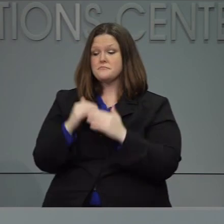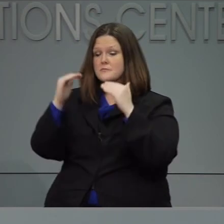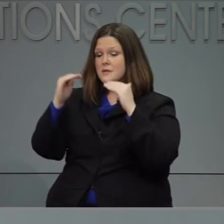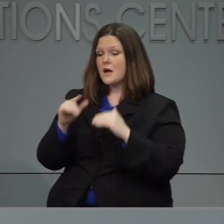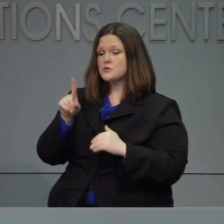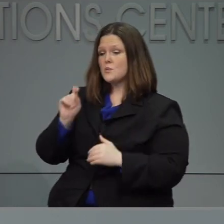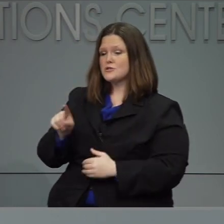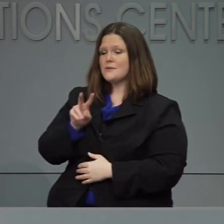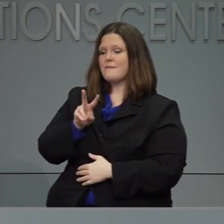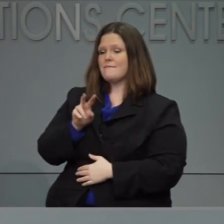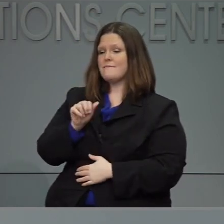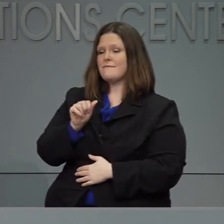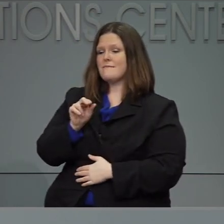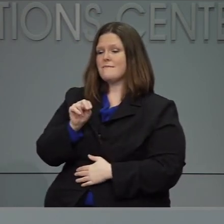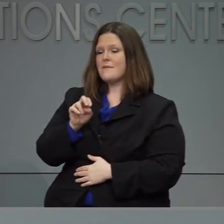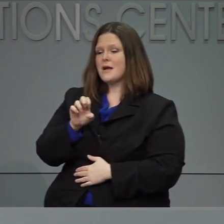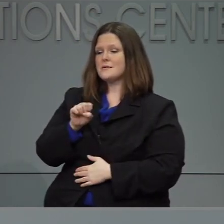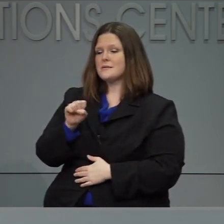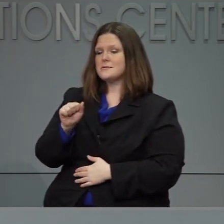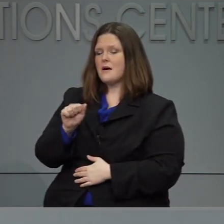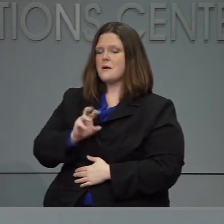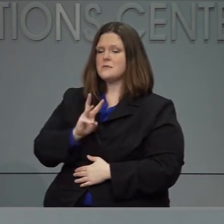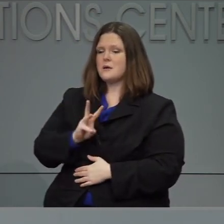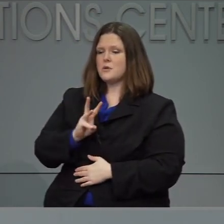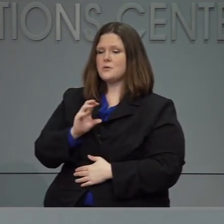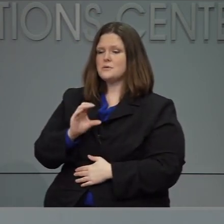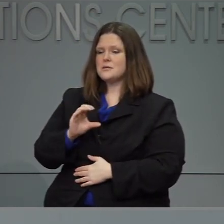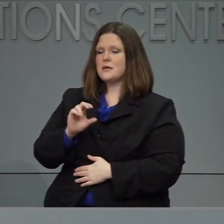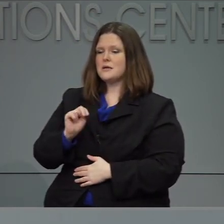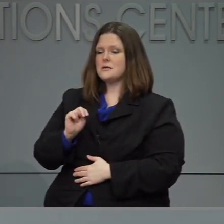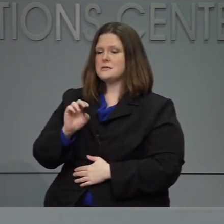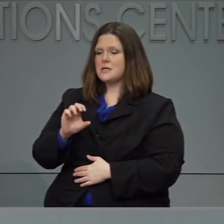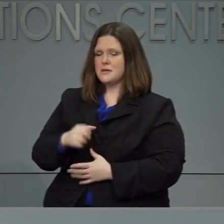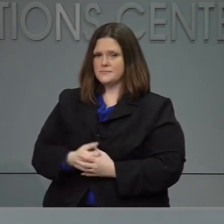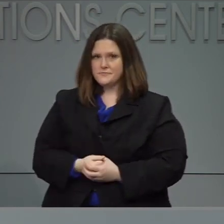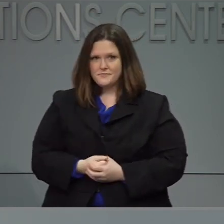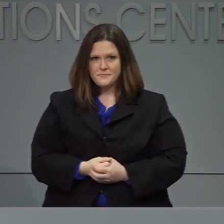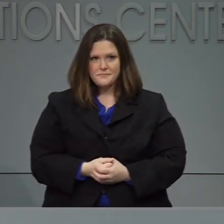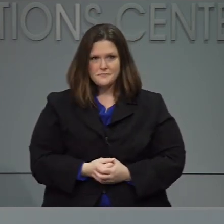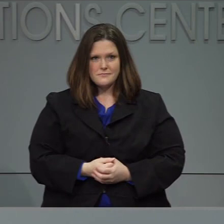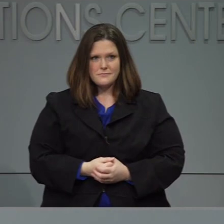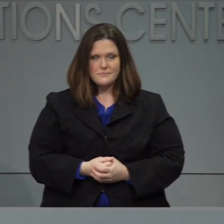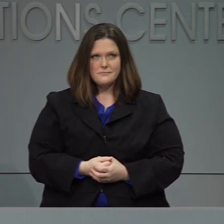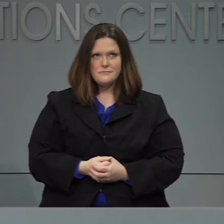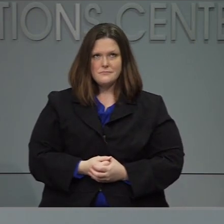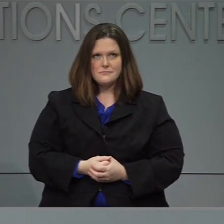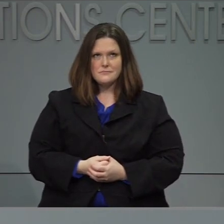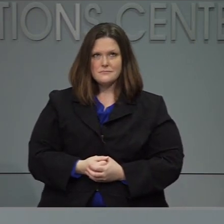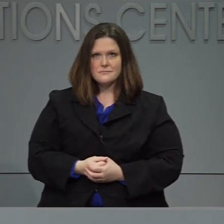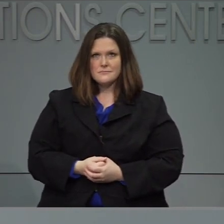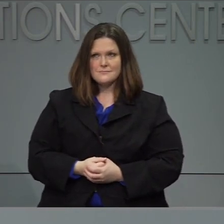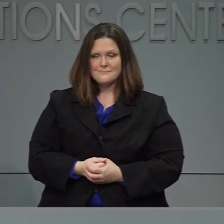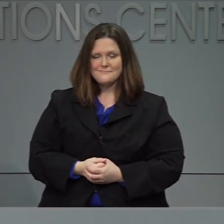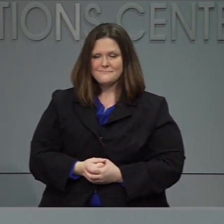OUR NEXT QUESTION IS FROM VANESSA ARE OBSESSED WITH W UNC.